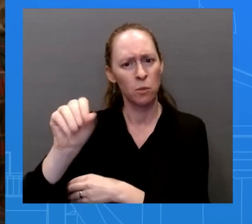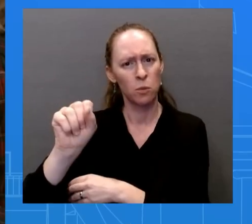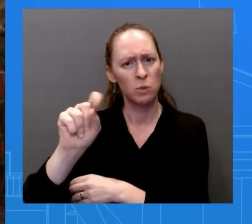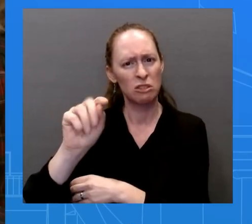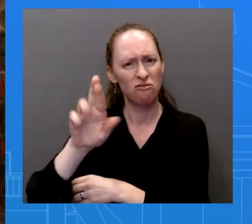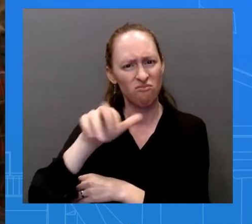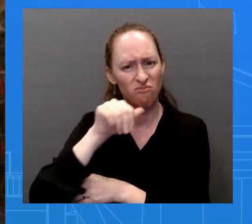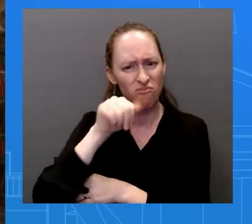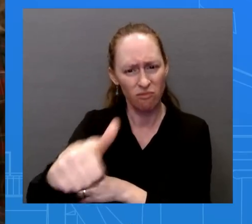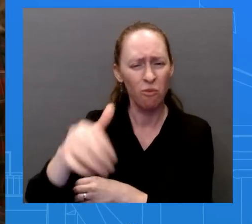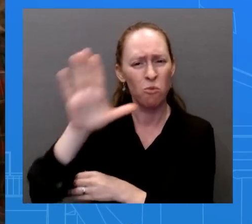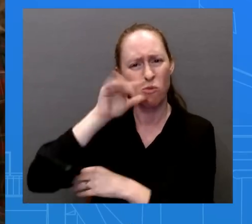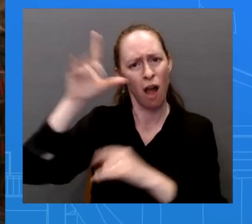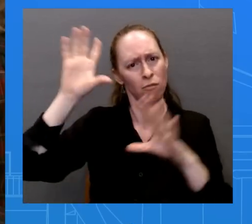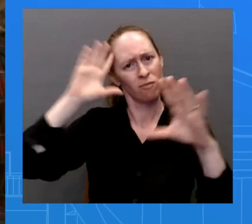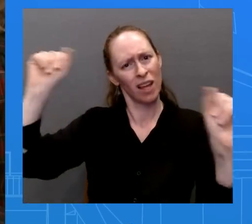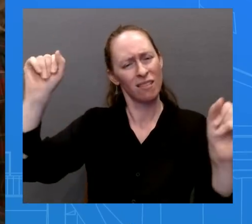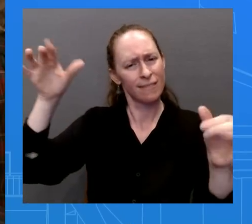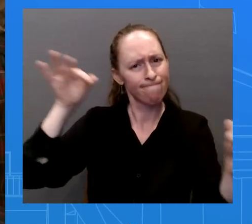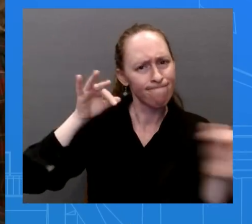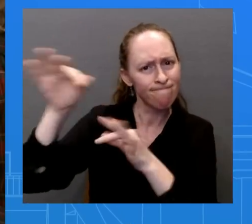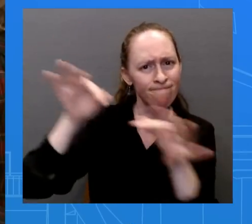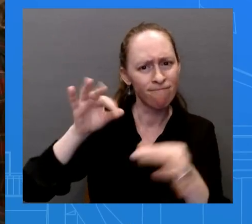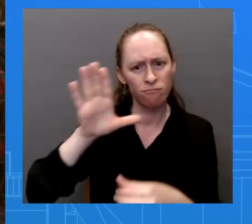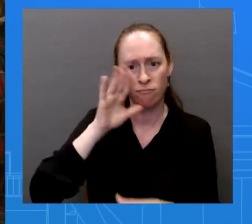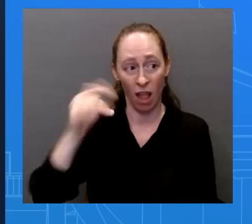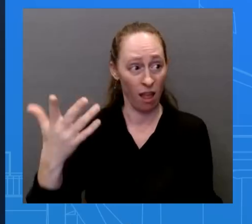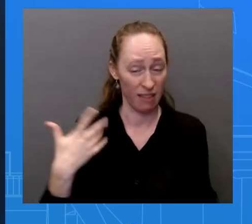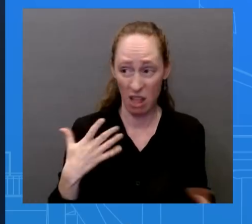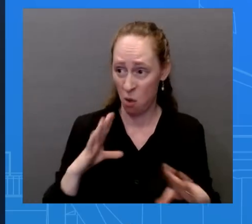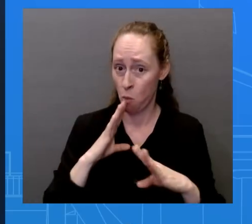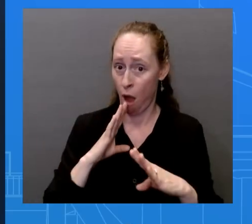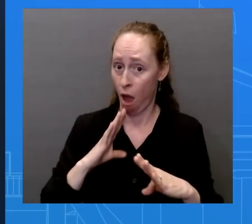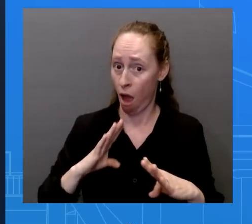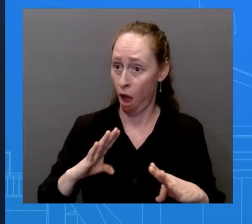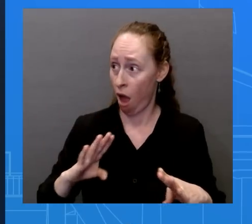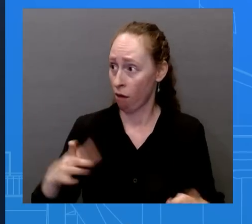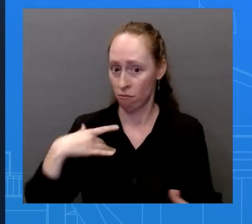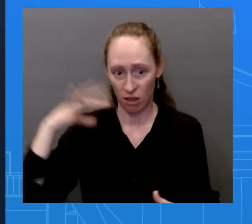so much early on in the administration. Why are we -- why isn't he speaking about this? Dr. Jha: So let me -- let me start off